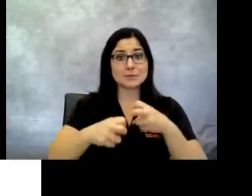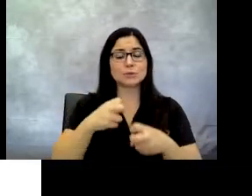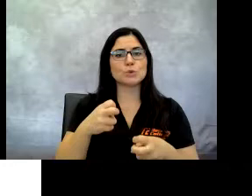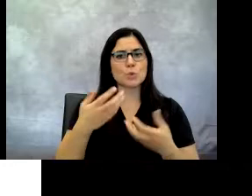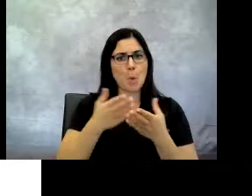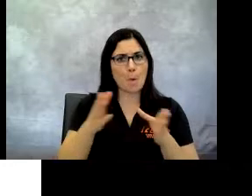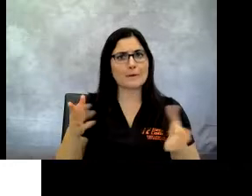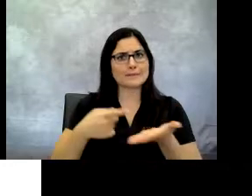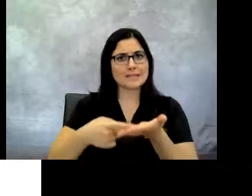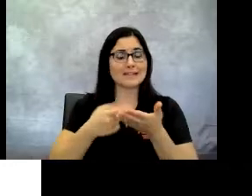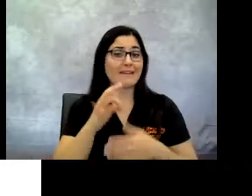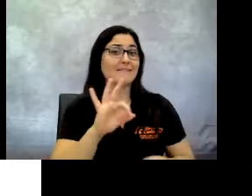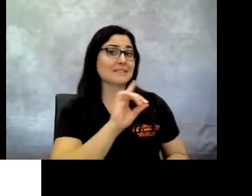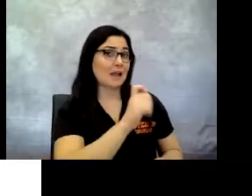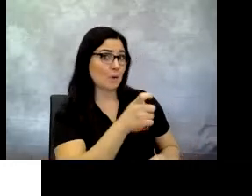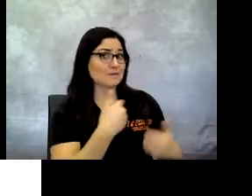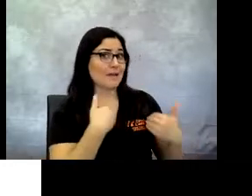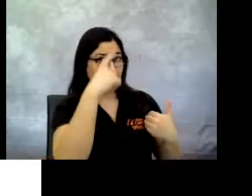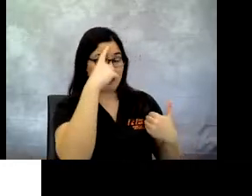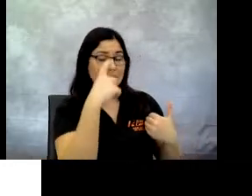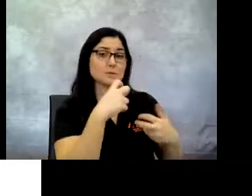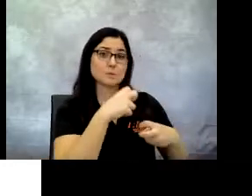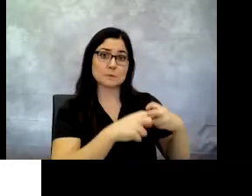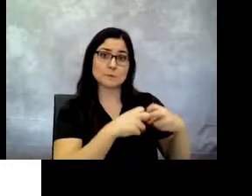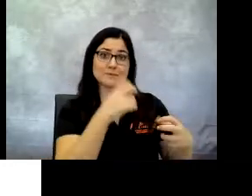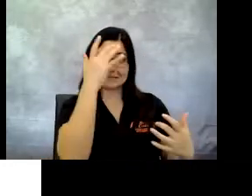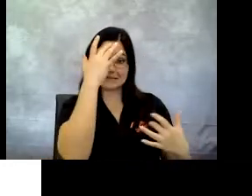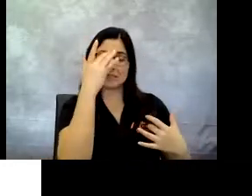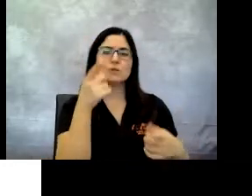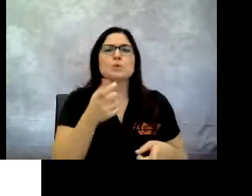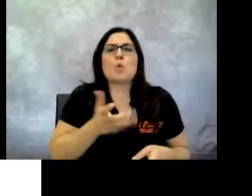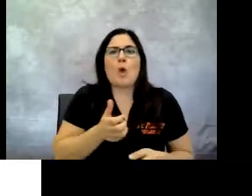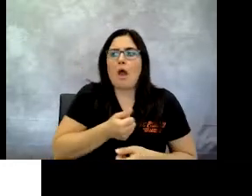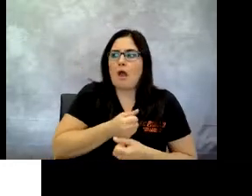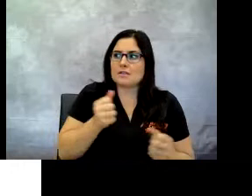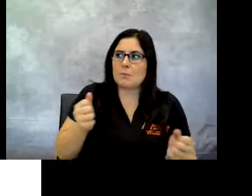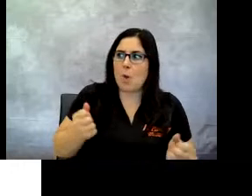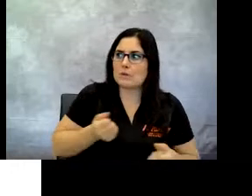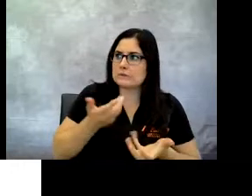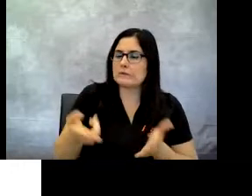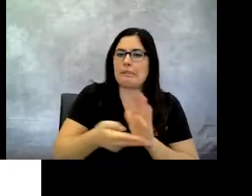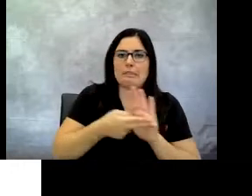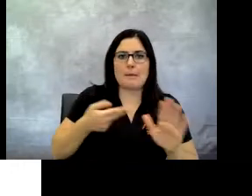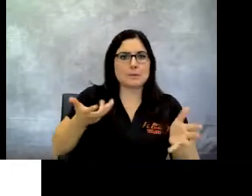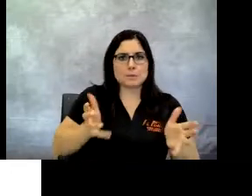diagnosed with a mental illness, you may feel like you don't want to have a label placed on the stigma behind it.